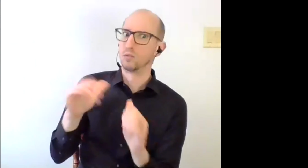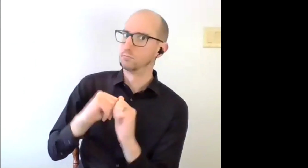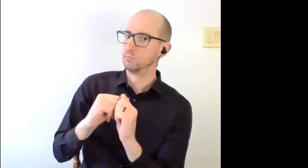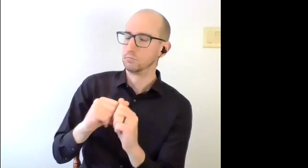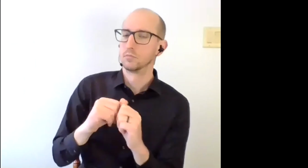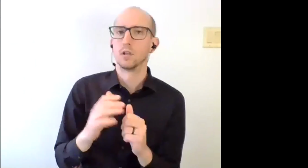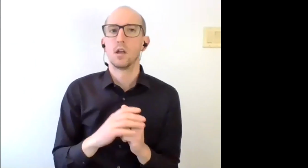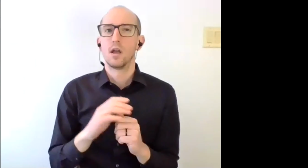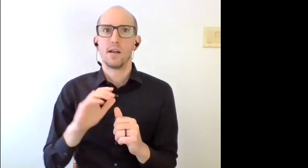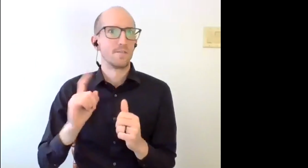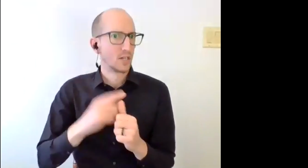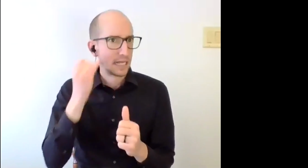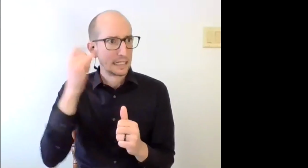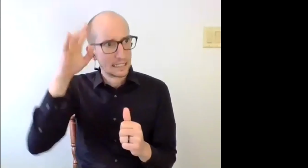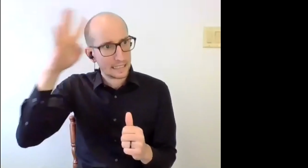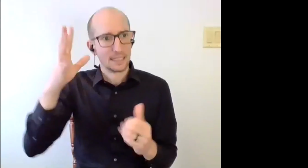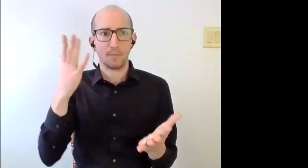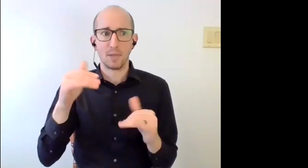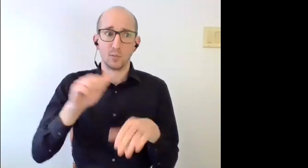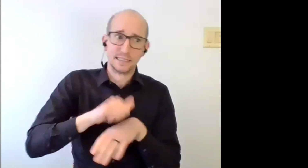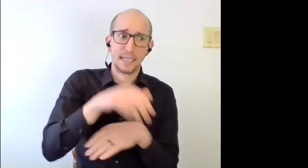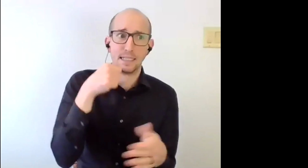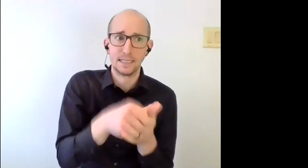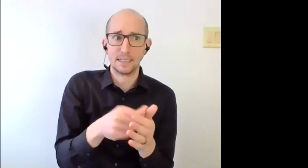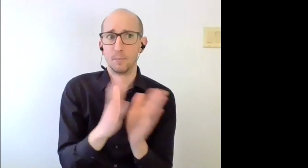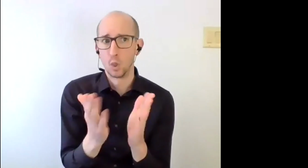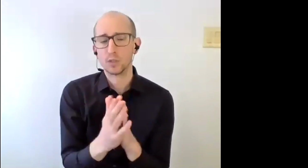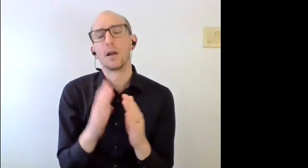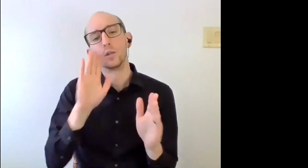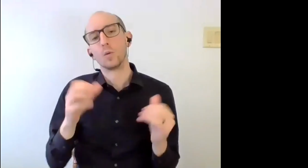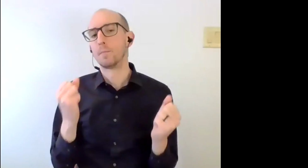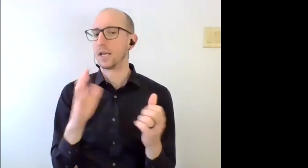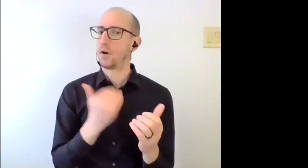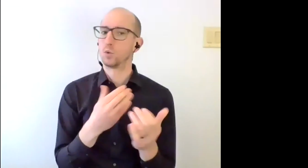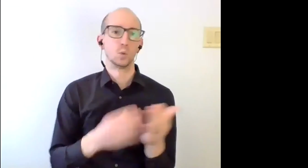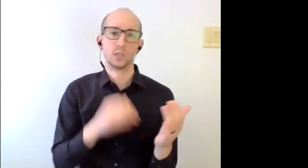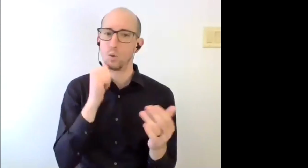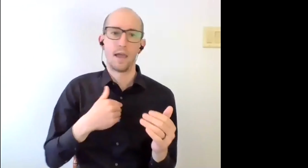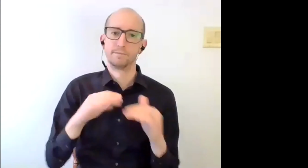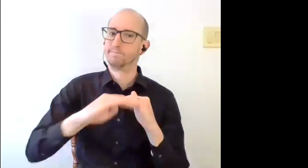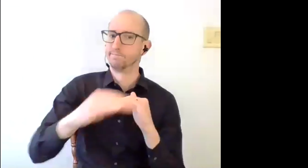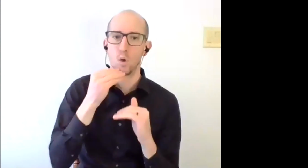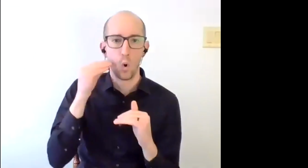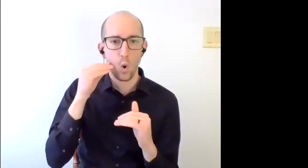One of the questions continues to come up is how do we get our books. The initial idea is to mail books out